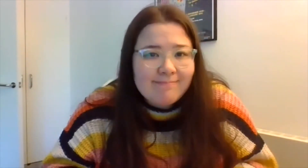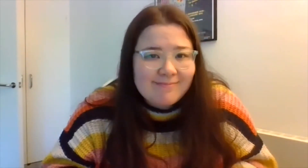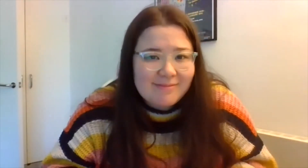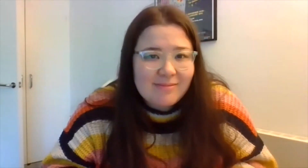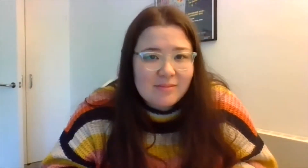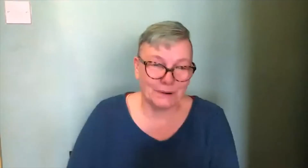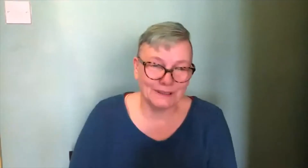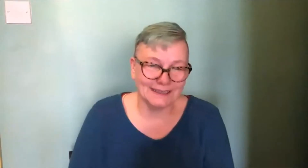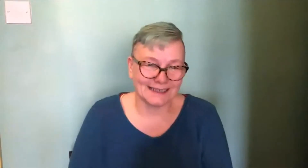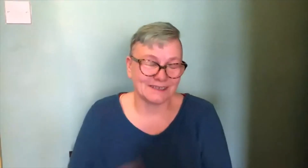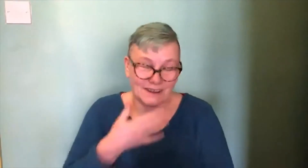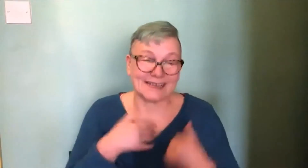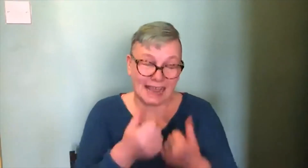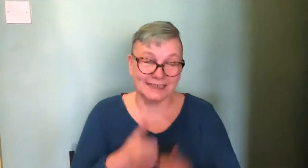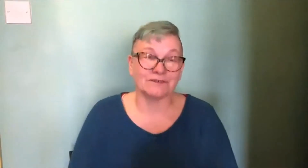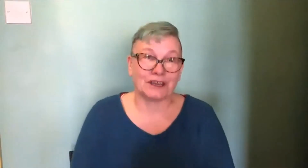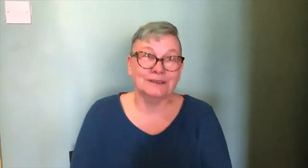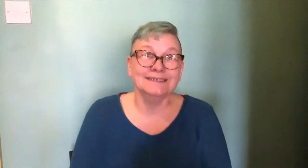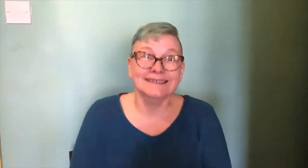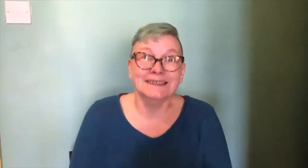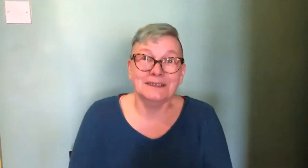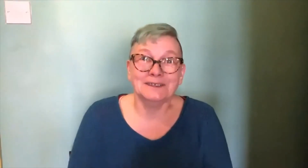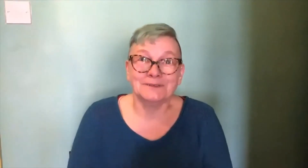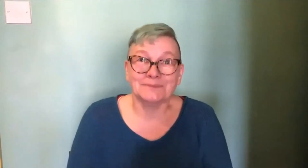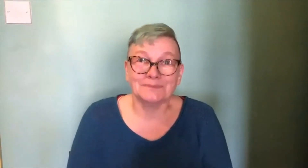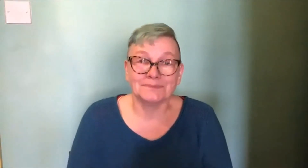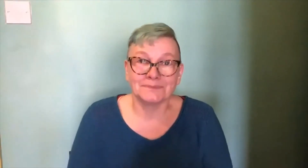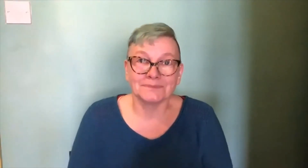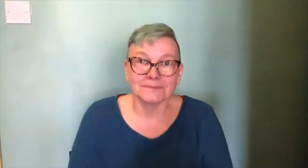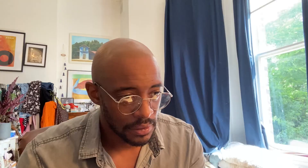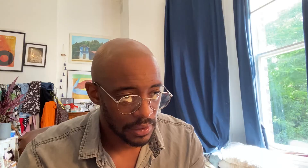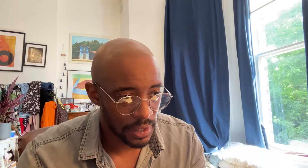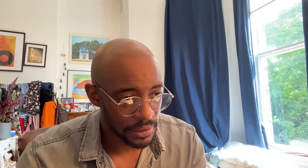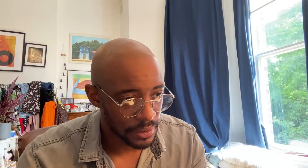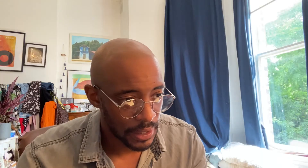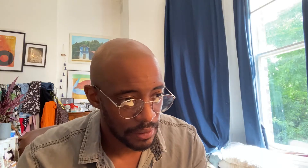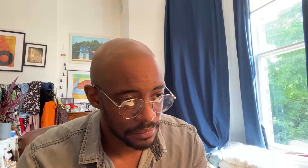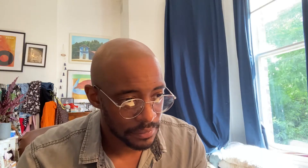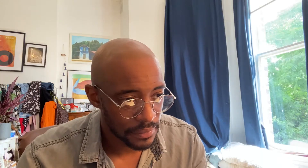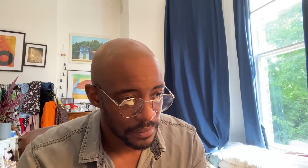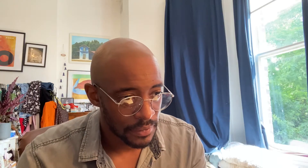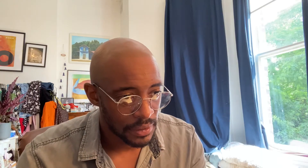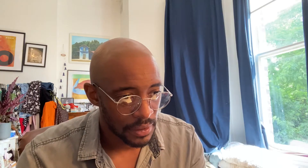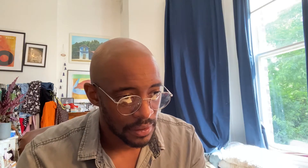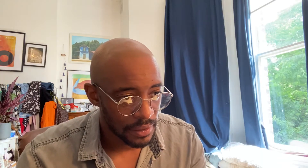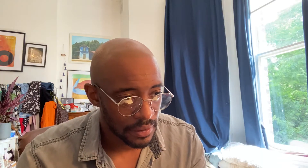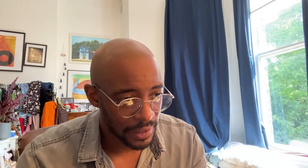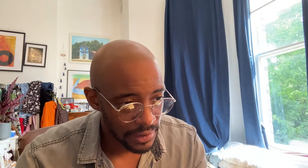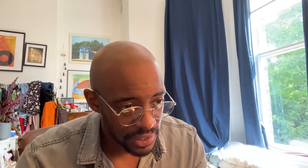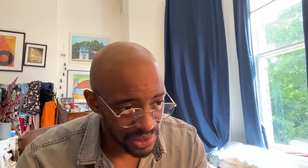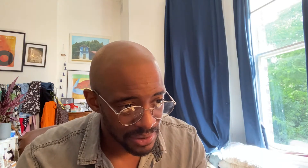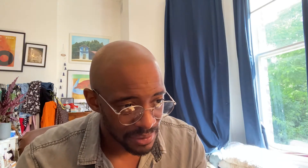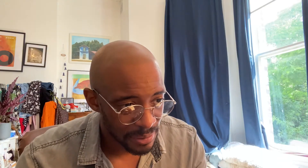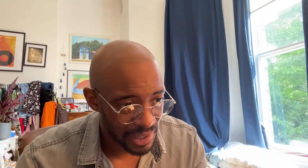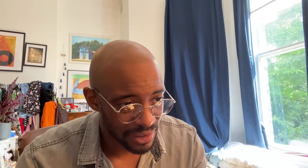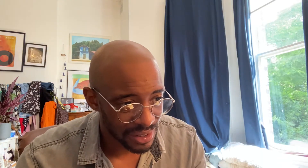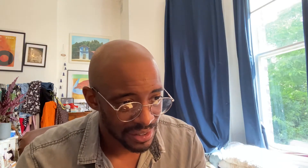Thank you all. That's very kind of you. No, erm - Thank you, Beryl.